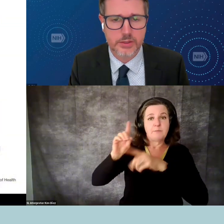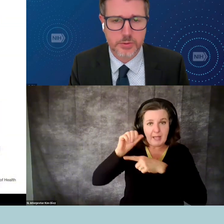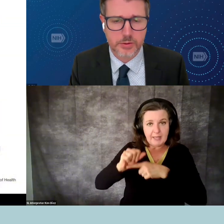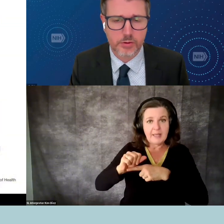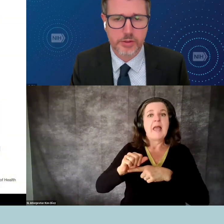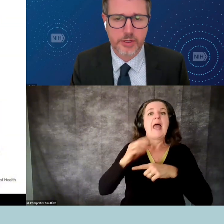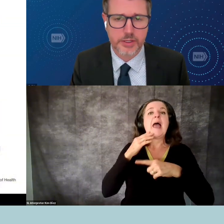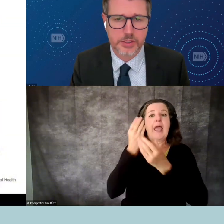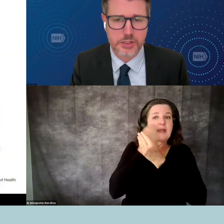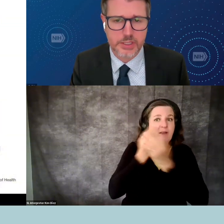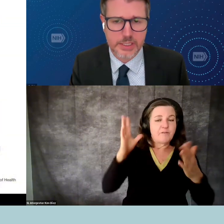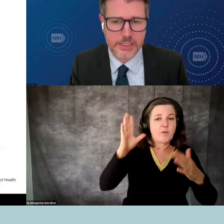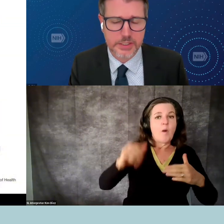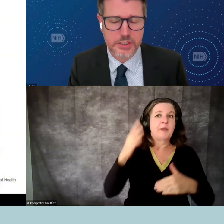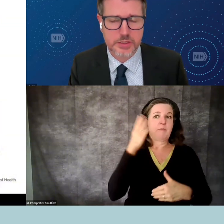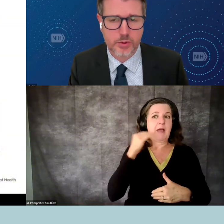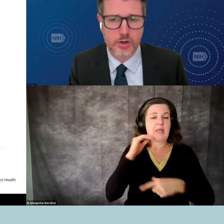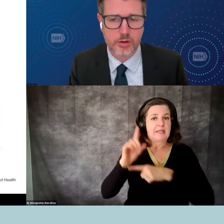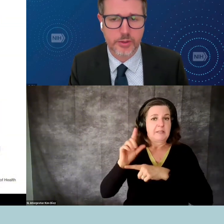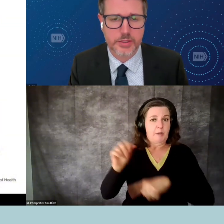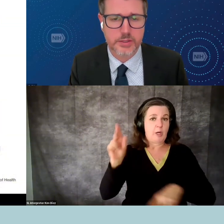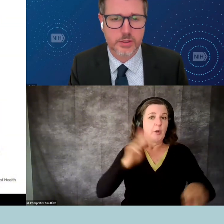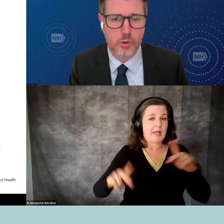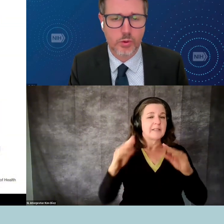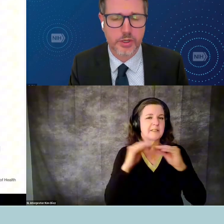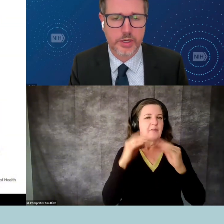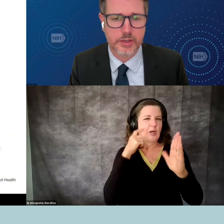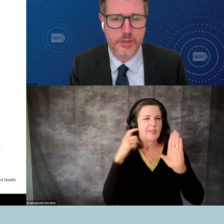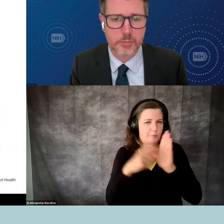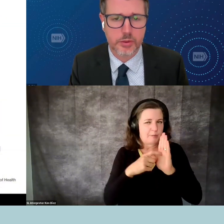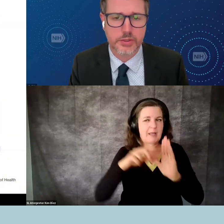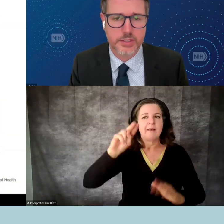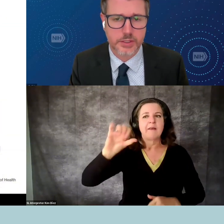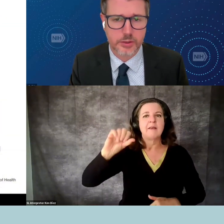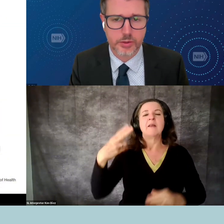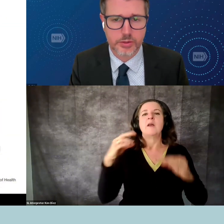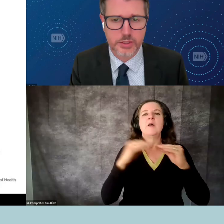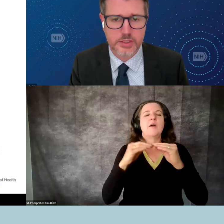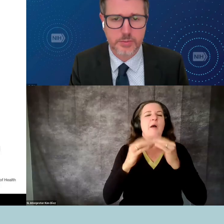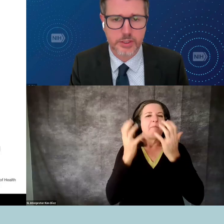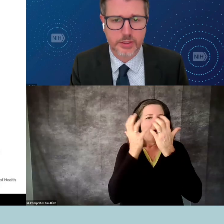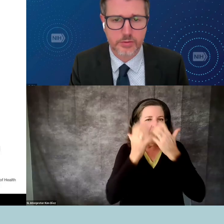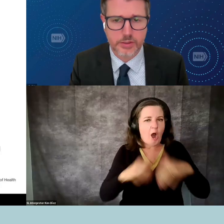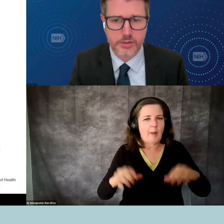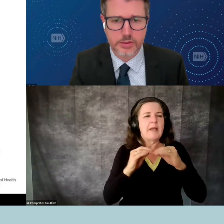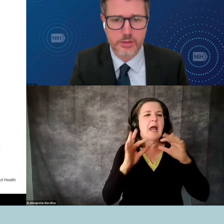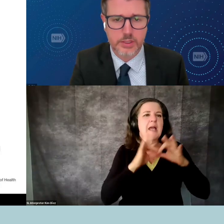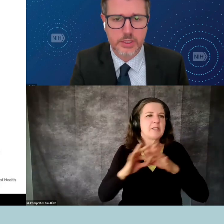there's been growing recognition that NIH needs a more harmonized, coordinated, and person centered approach to disability health research.